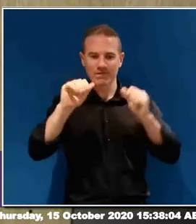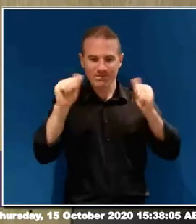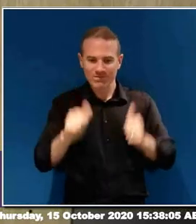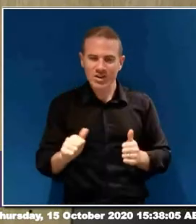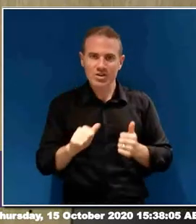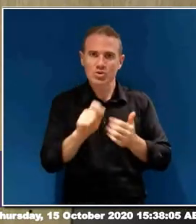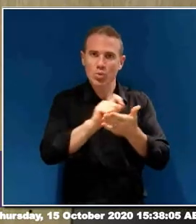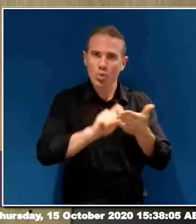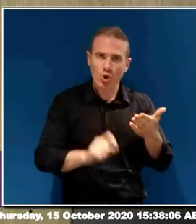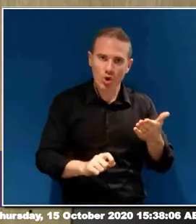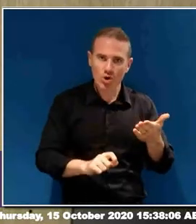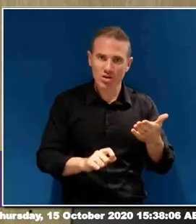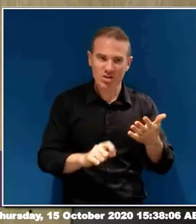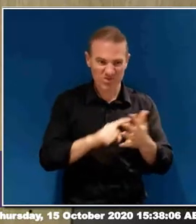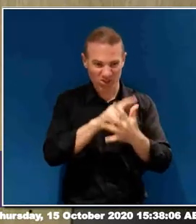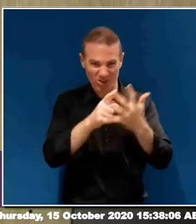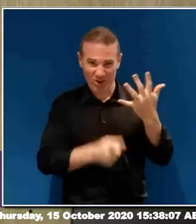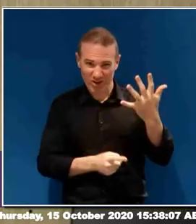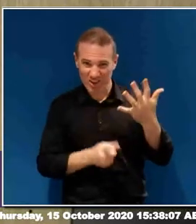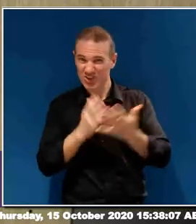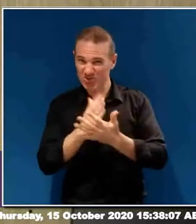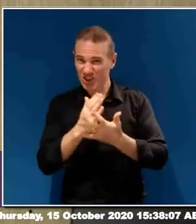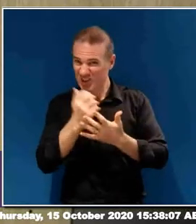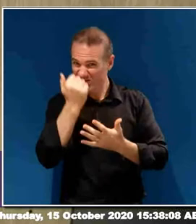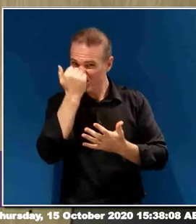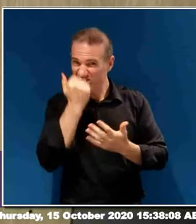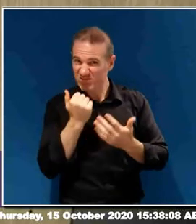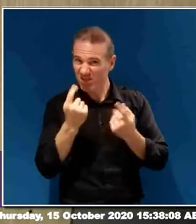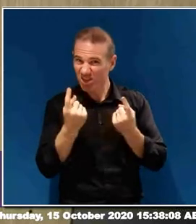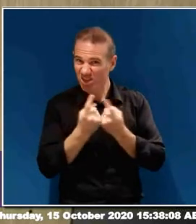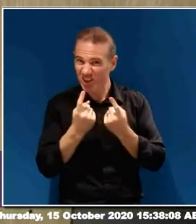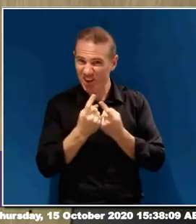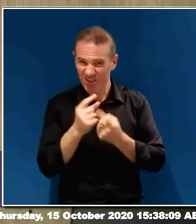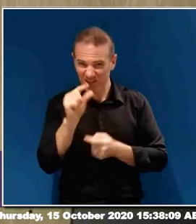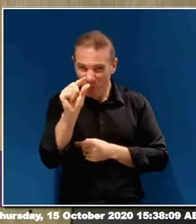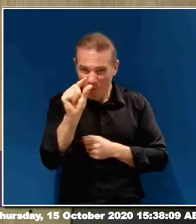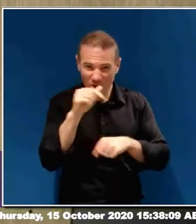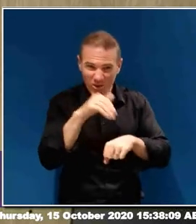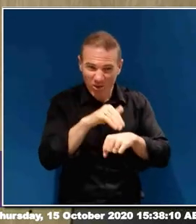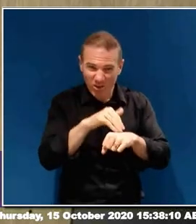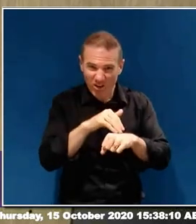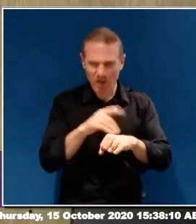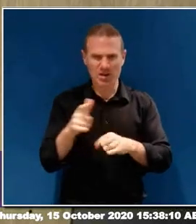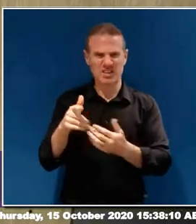child is suspended and excluded.